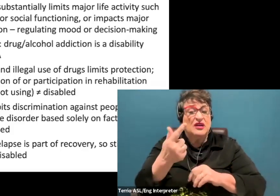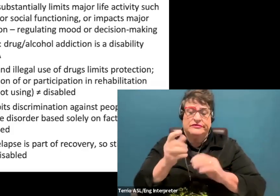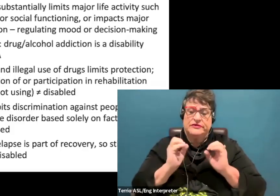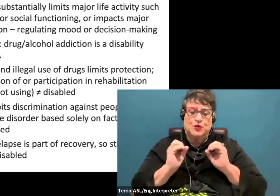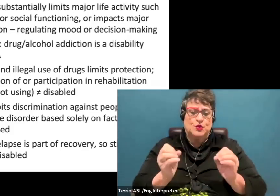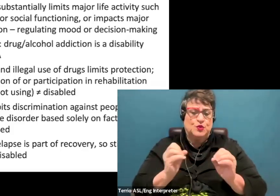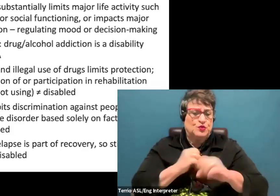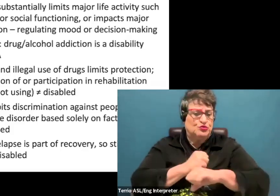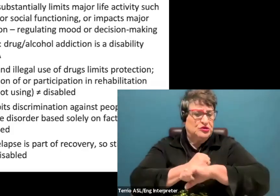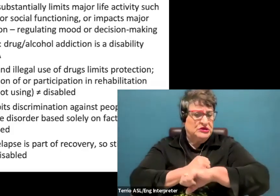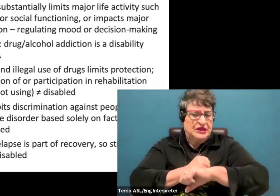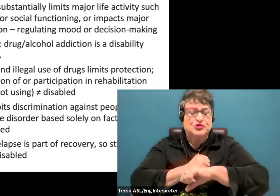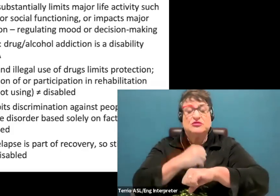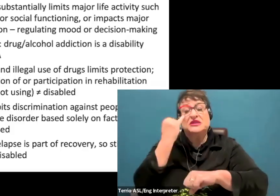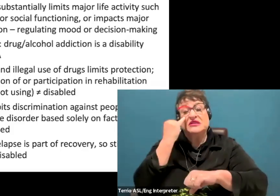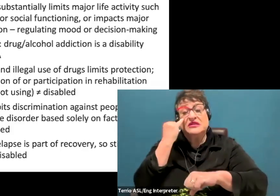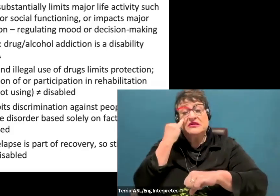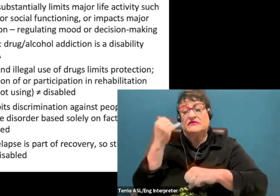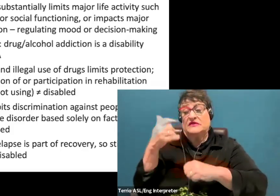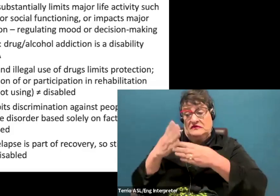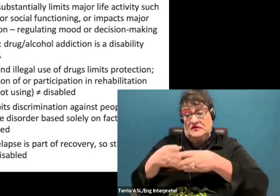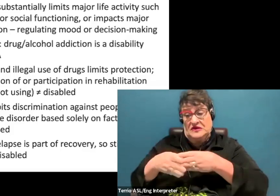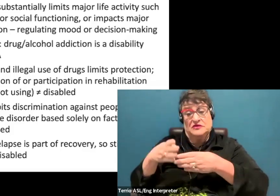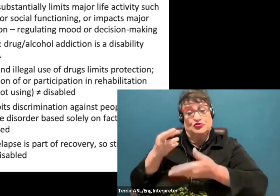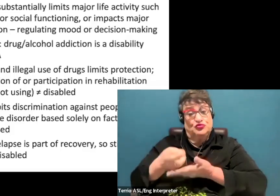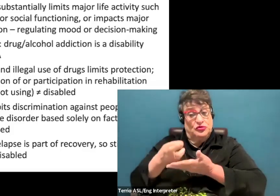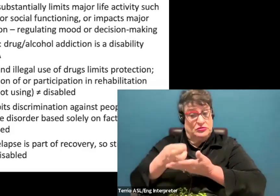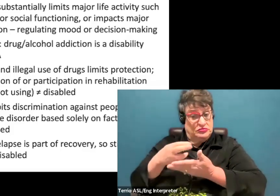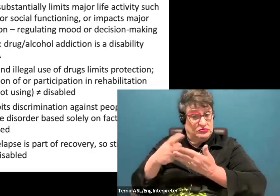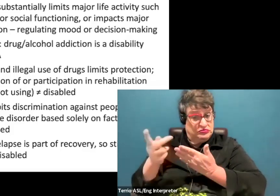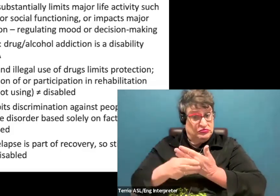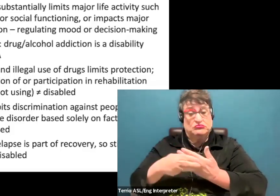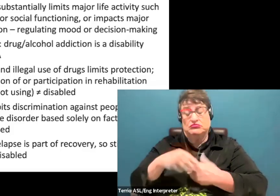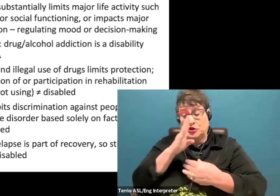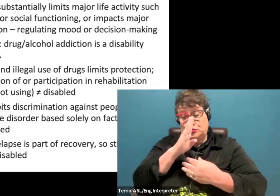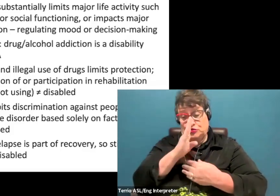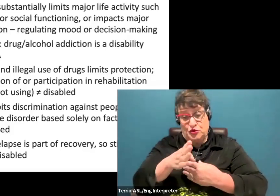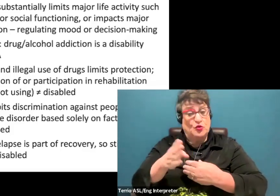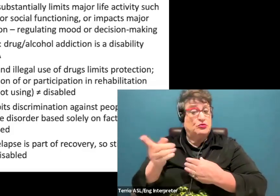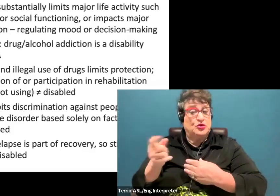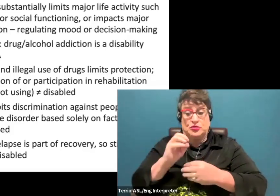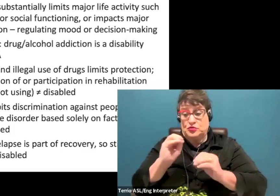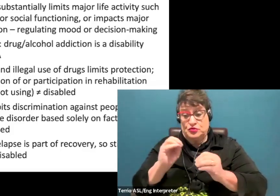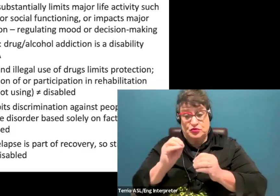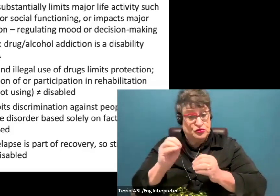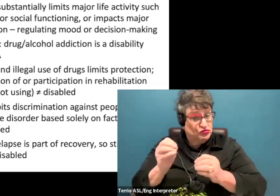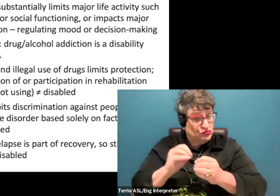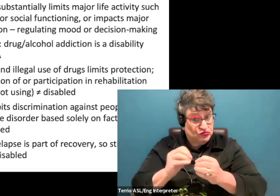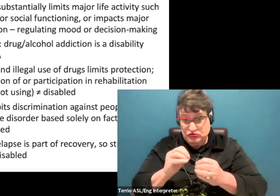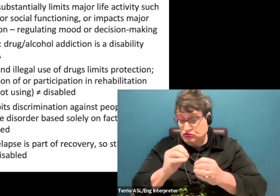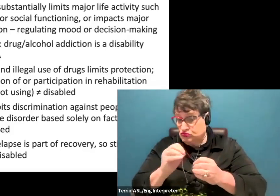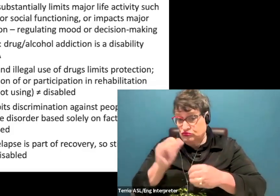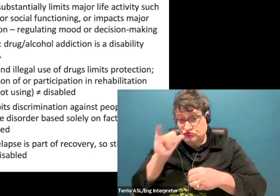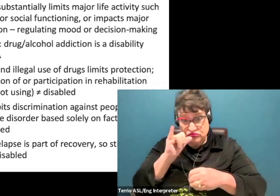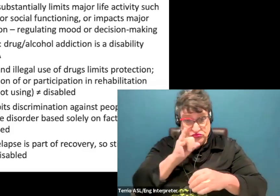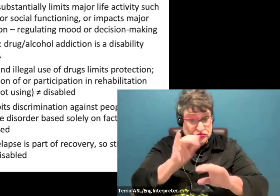a rehabilitation program and stayed sober and then you're using the fact that that person had a history of substance use disorder against them,